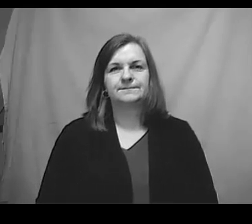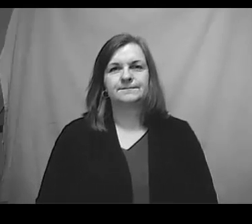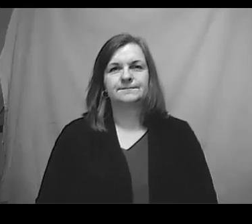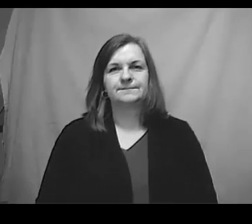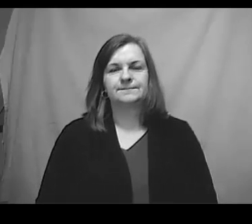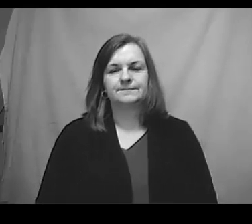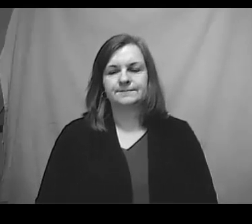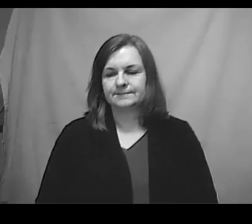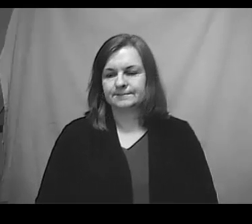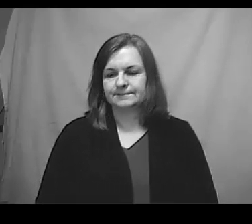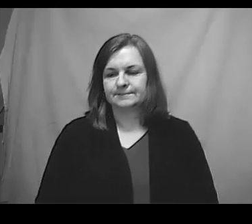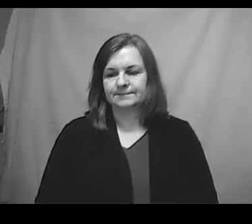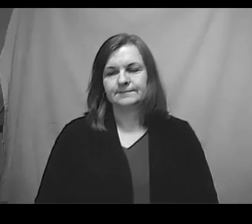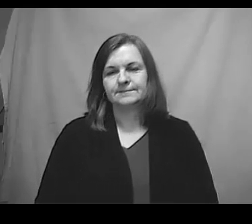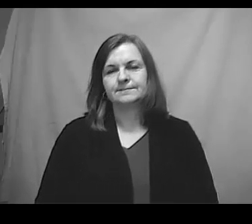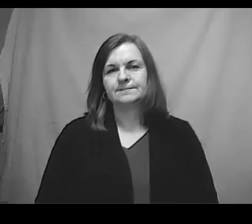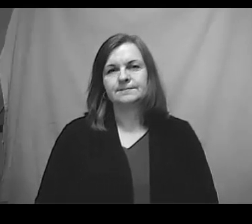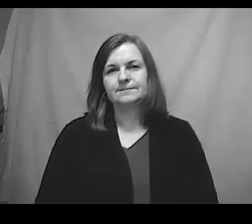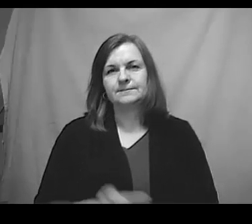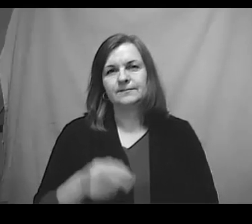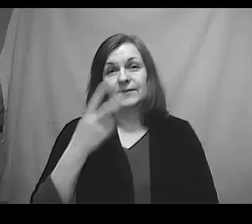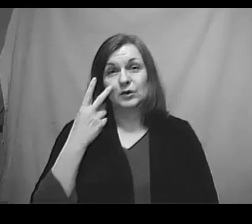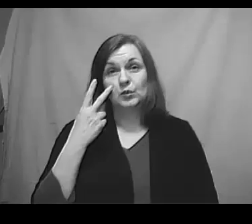cell walls surrounding the outside